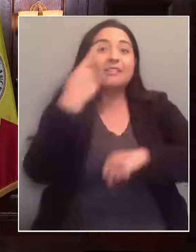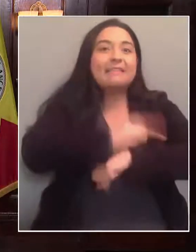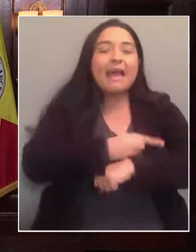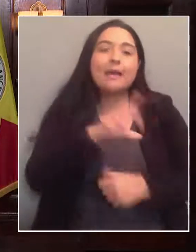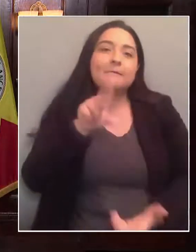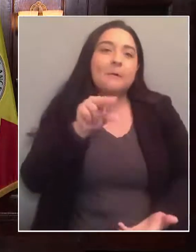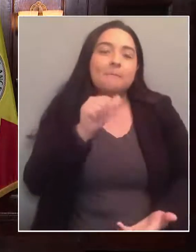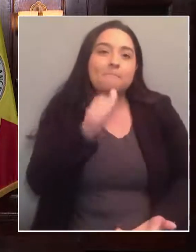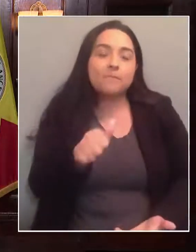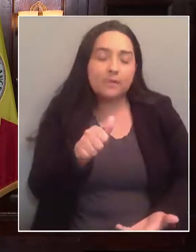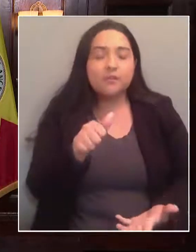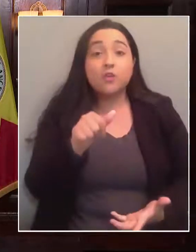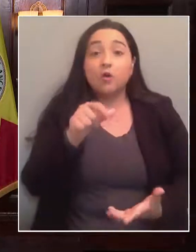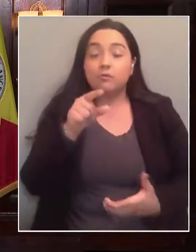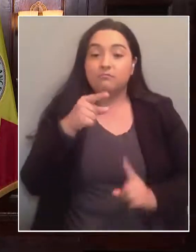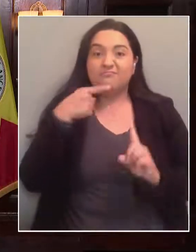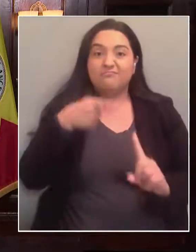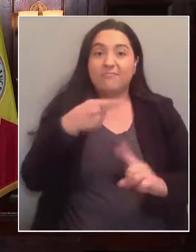SO IN TERMS OF THE VACCINES, A